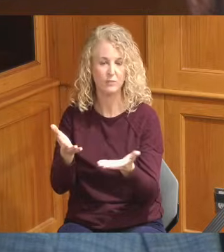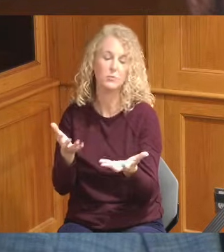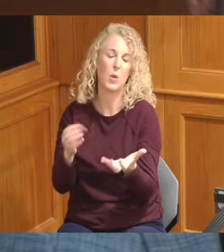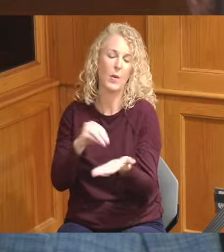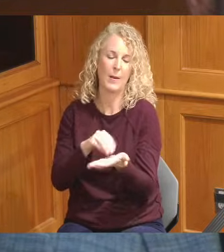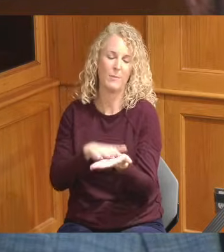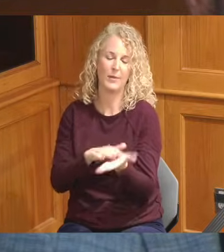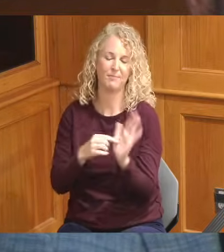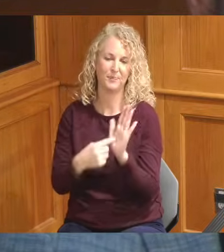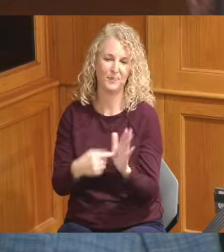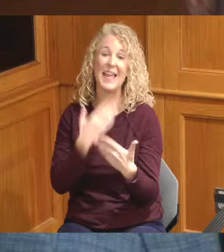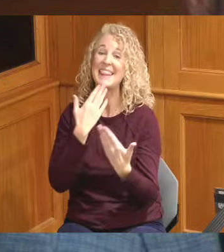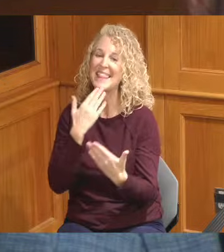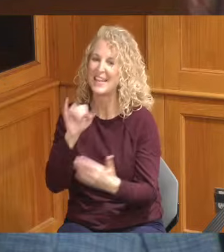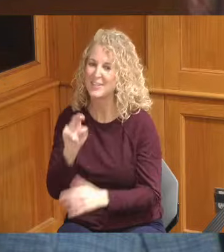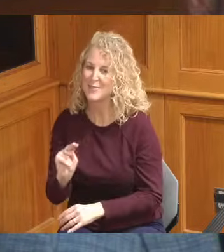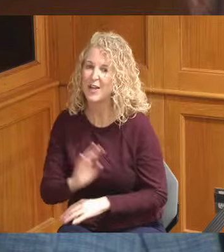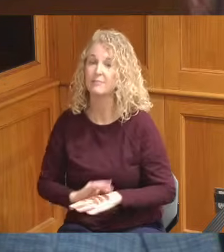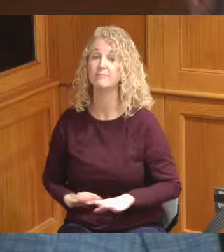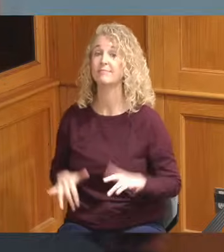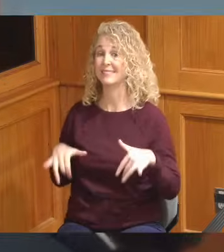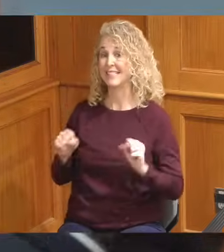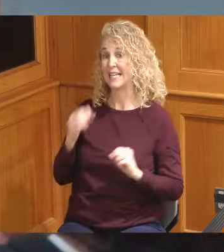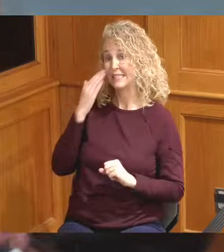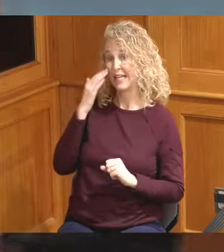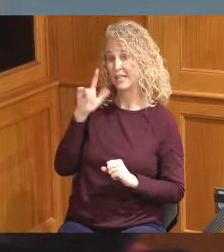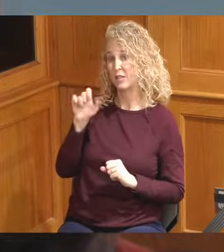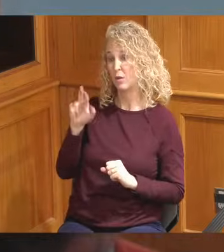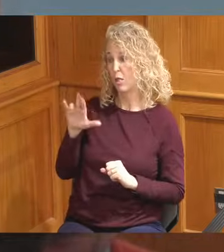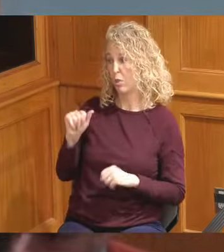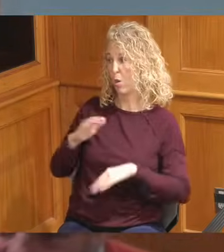out. So thank you. Thank you, Commissioner. And I know Laura Wolf's on the call as well. Didn't